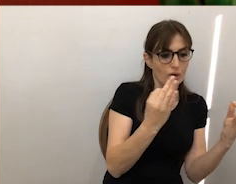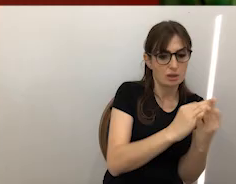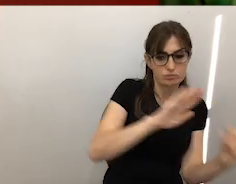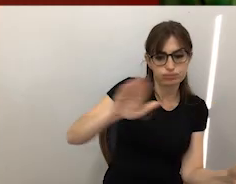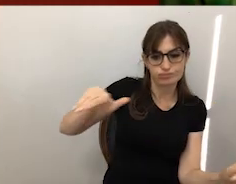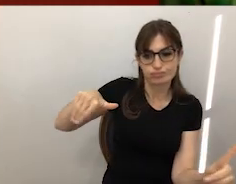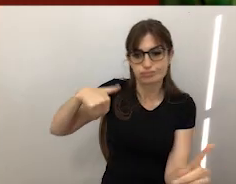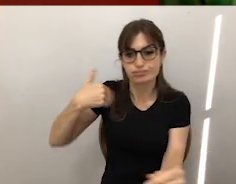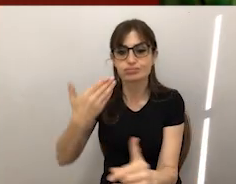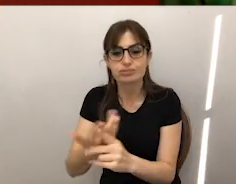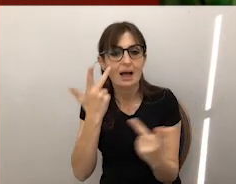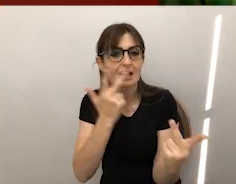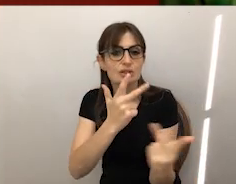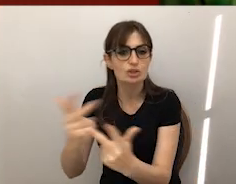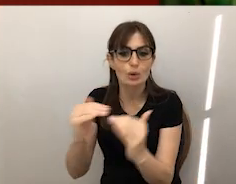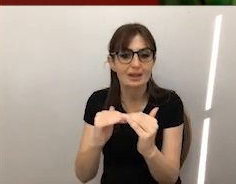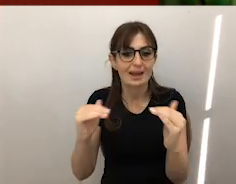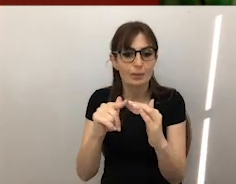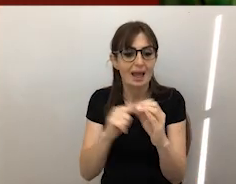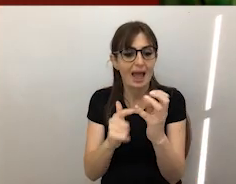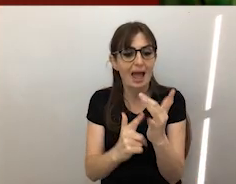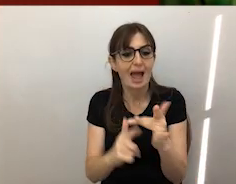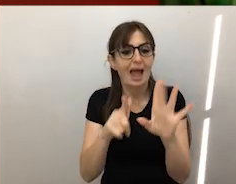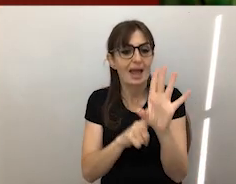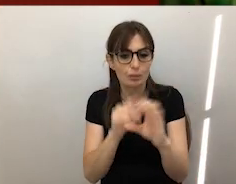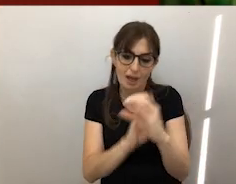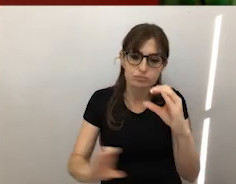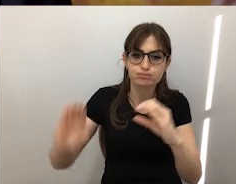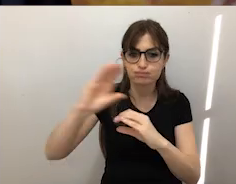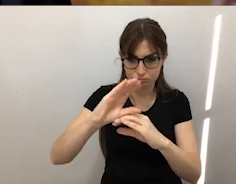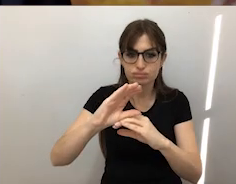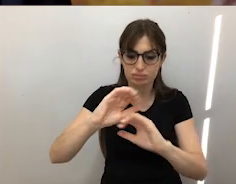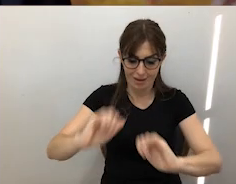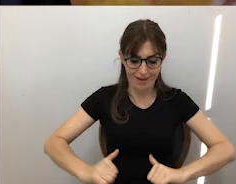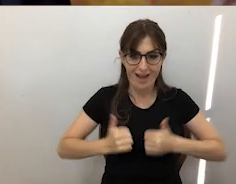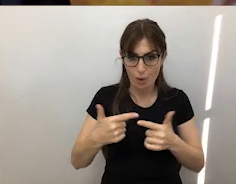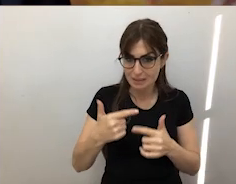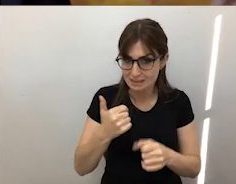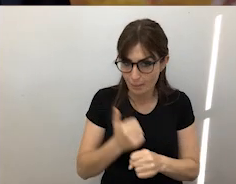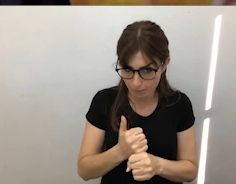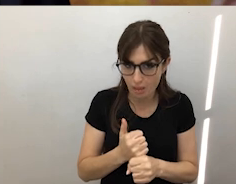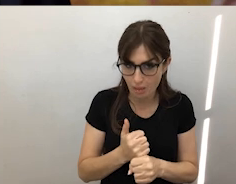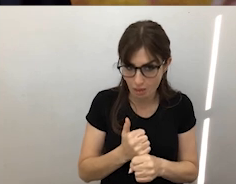and is shown in the equity section of the balance sheet as accumulated surplus. Referring to our example balance sheet,